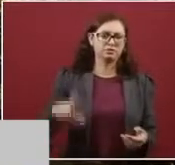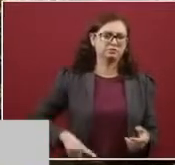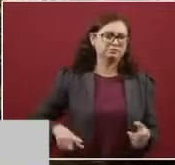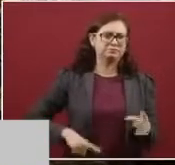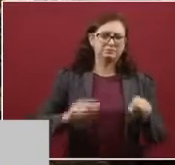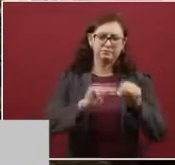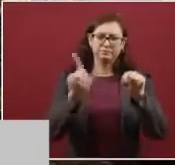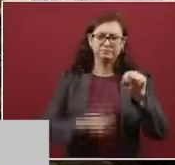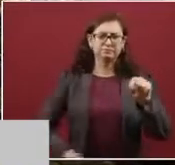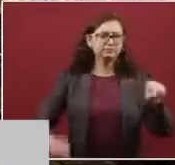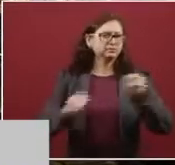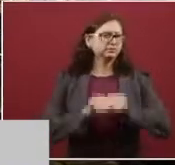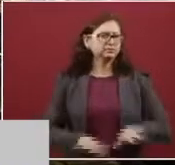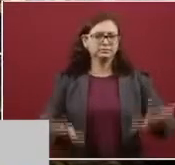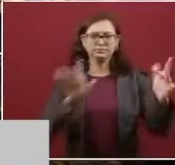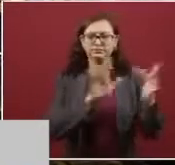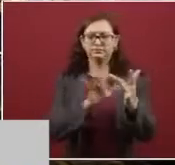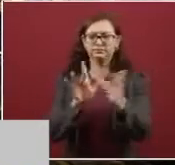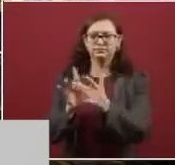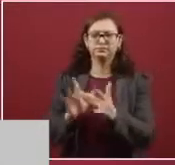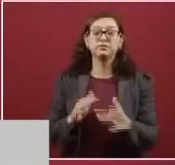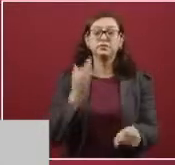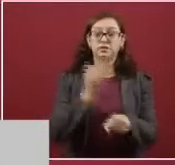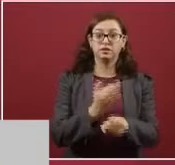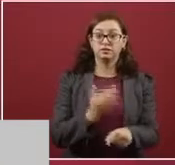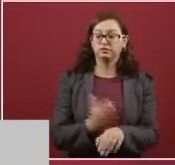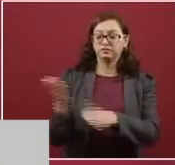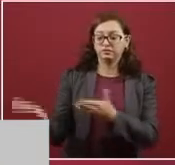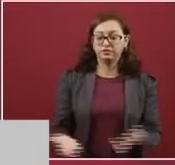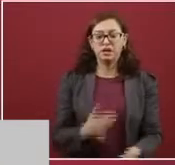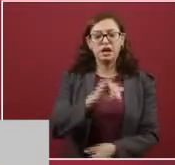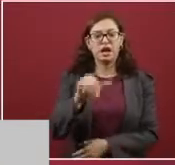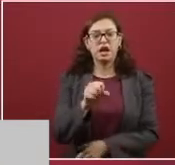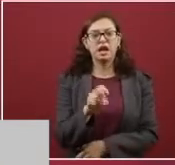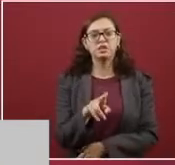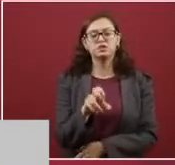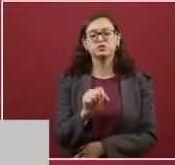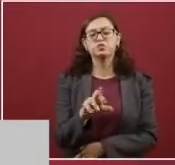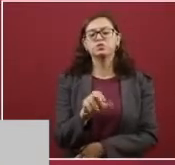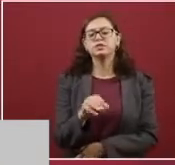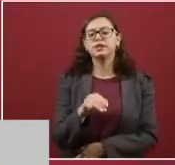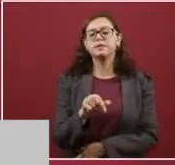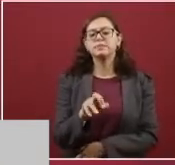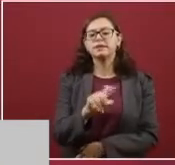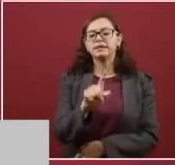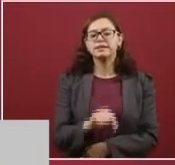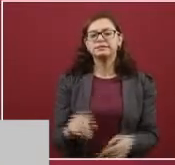Today thePresident informs about the guidelines of the "Communication Policy of the Presidency of the Republic"